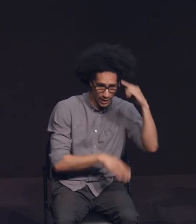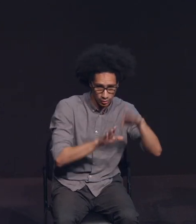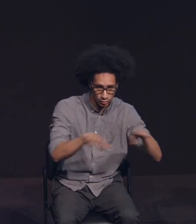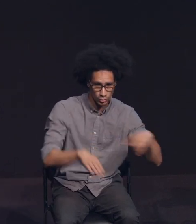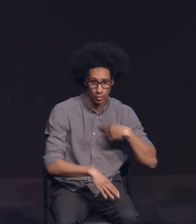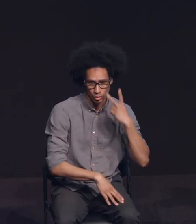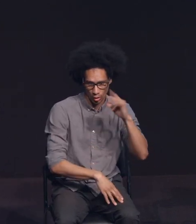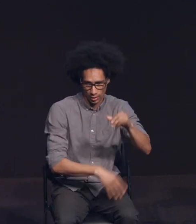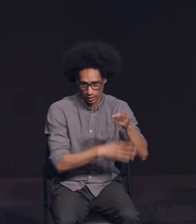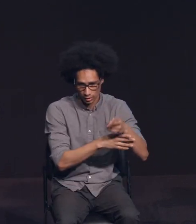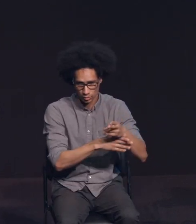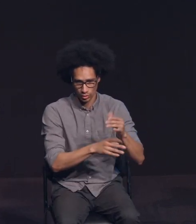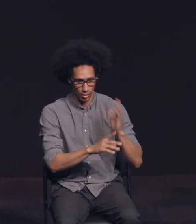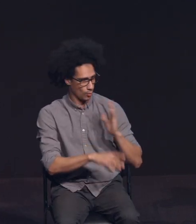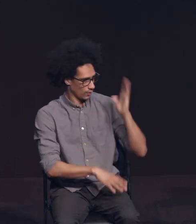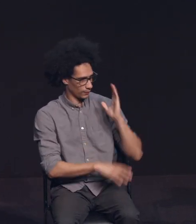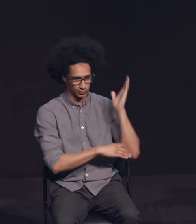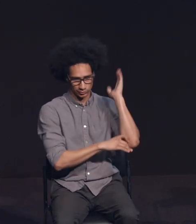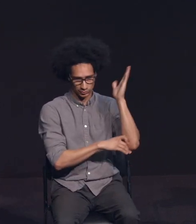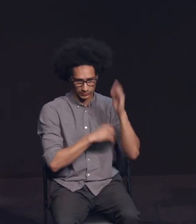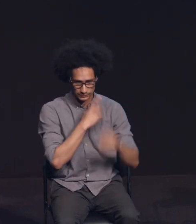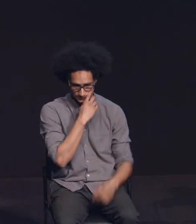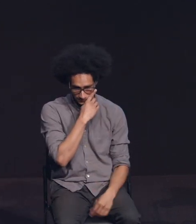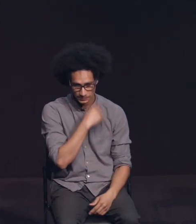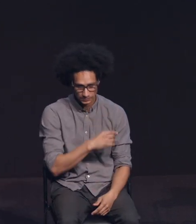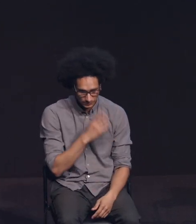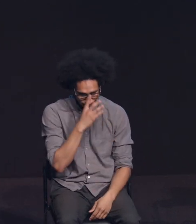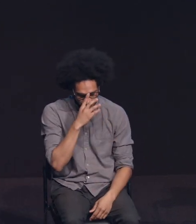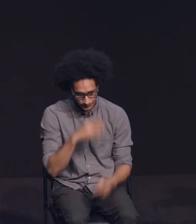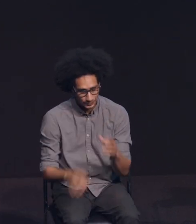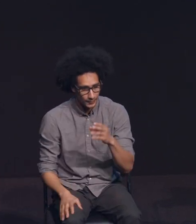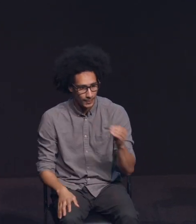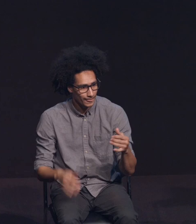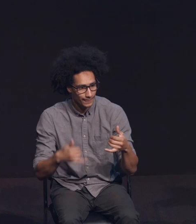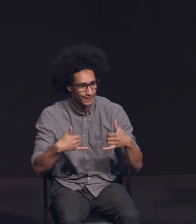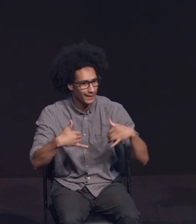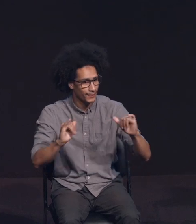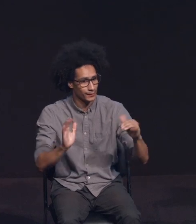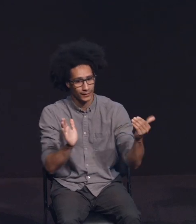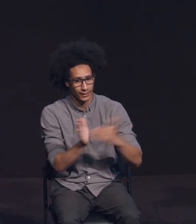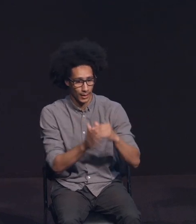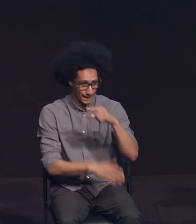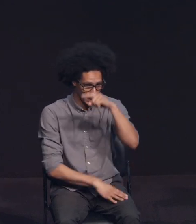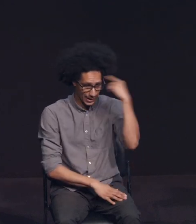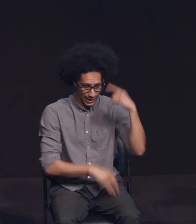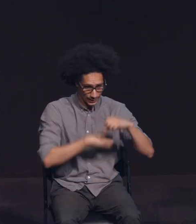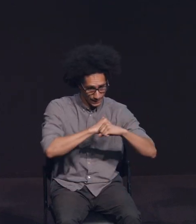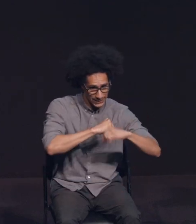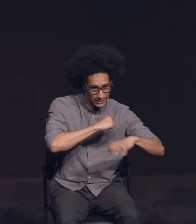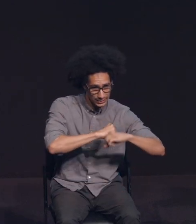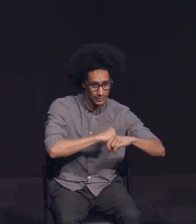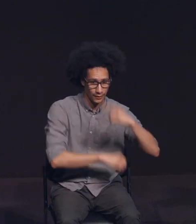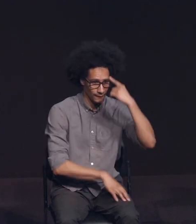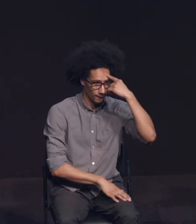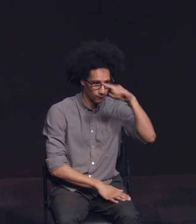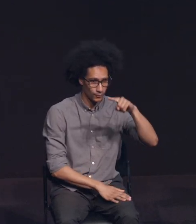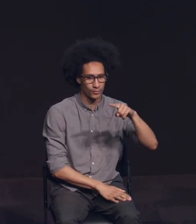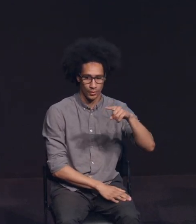our previous presenters. And yet once again Black media created for Black people by